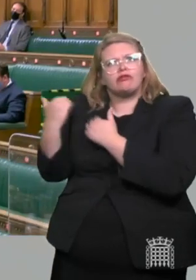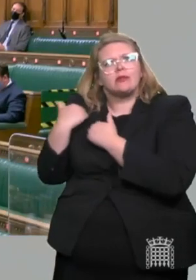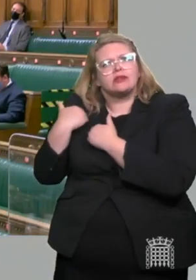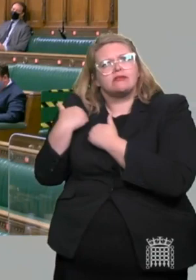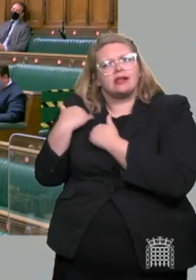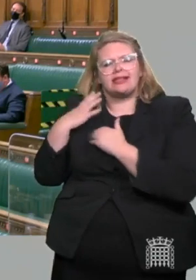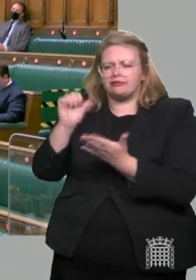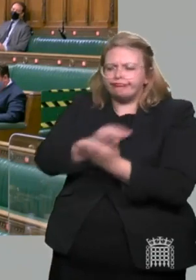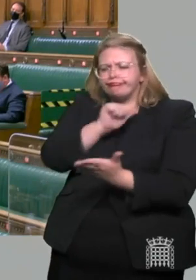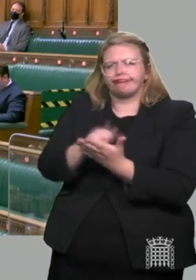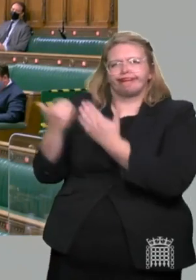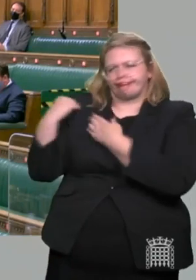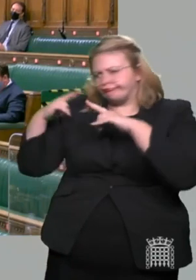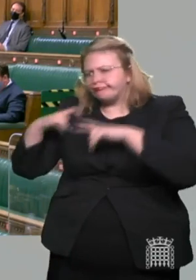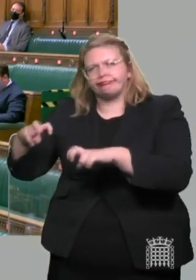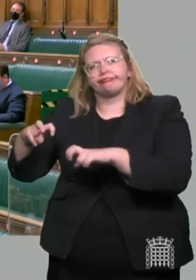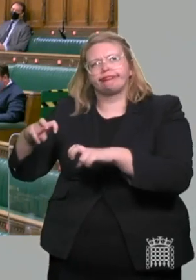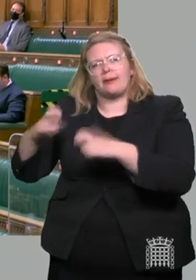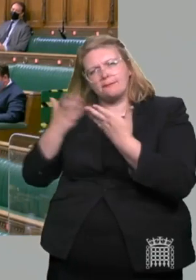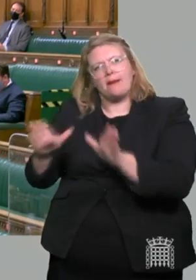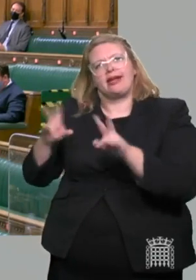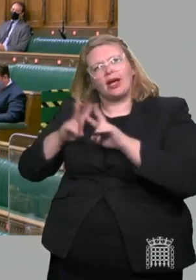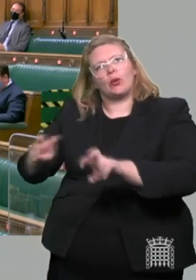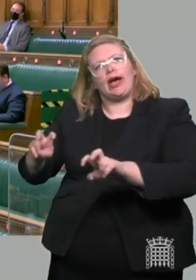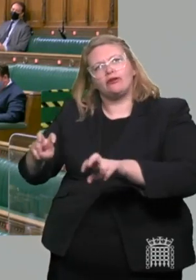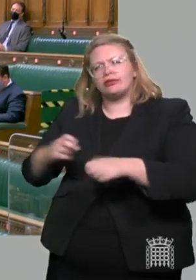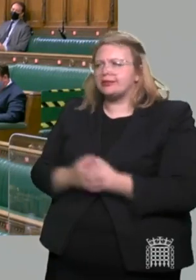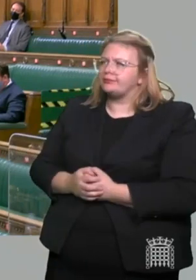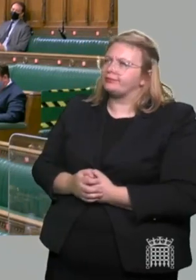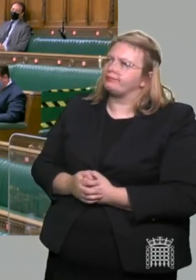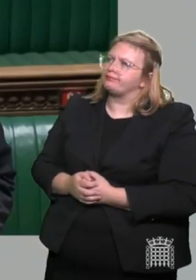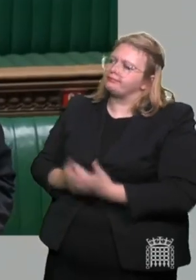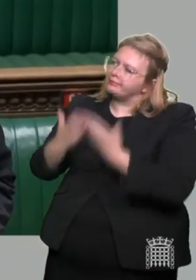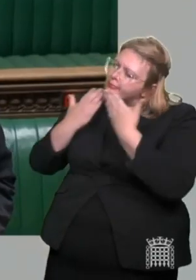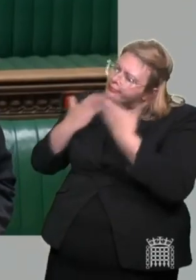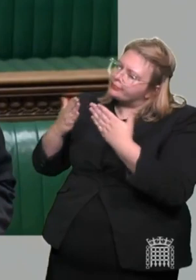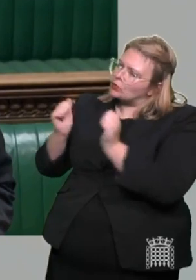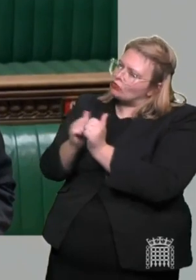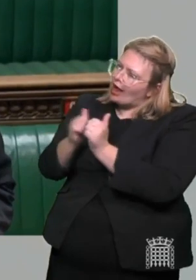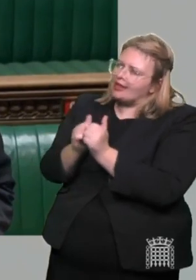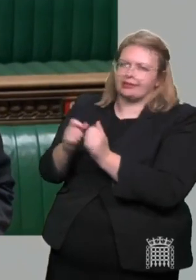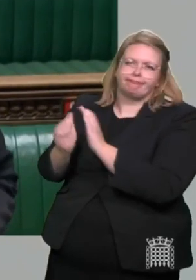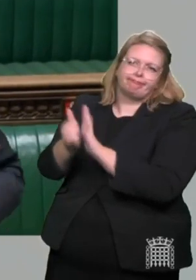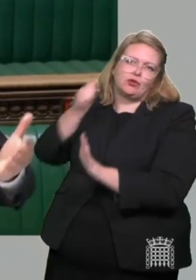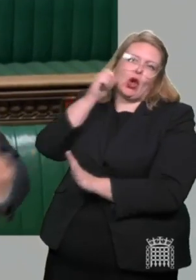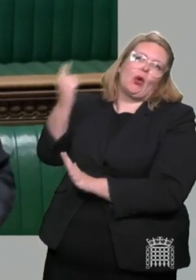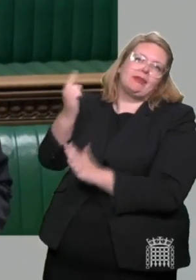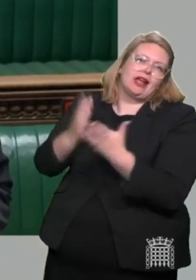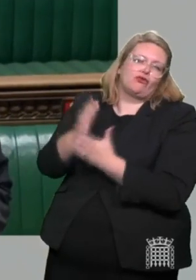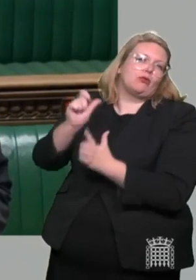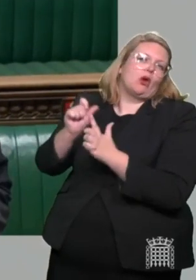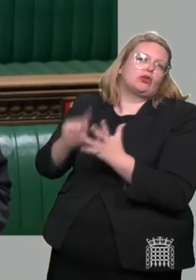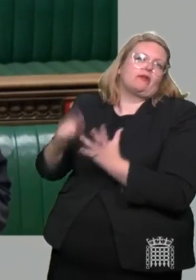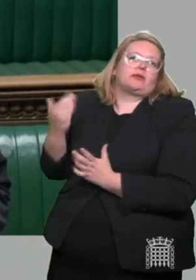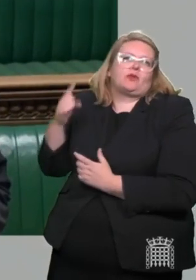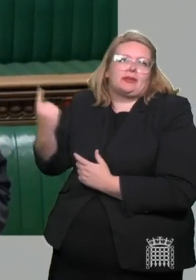I am grateful to my hon. Friend for his expertise in this matter and thank him for what he has just